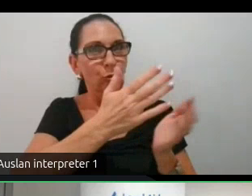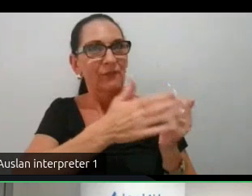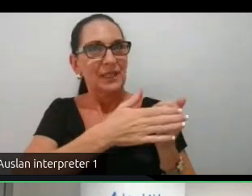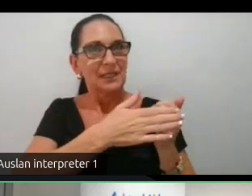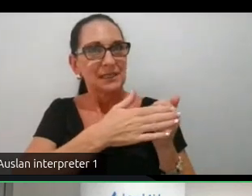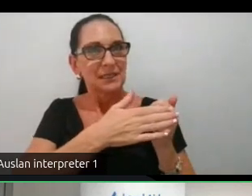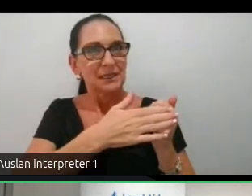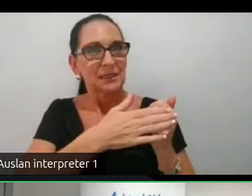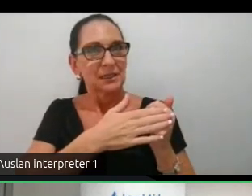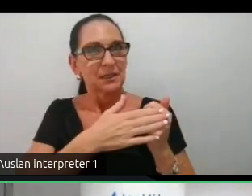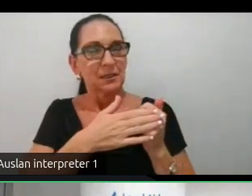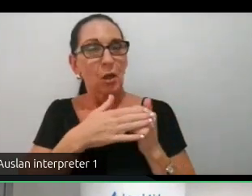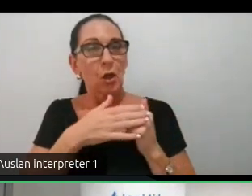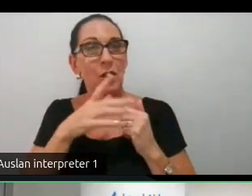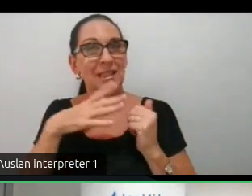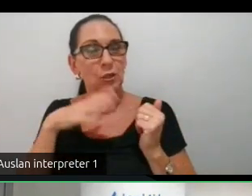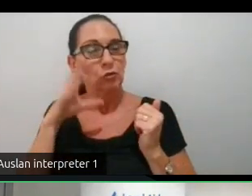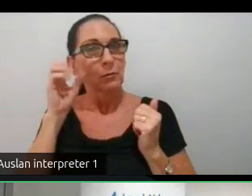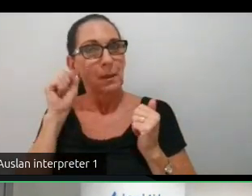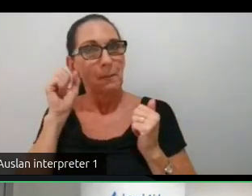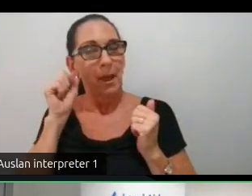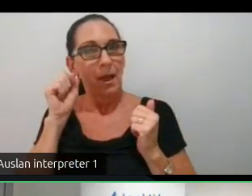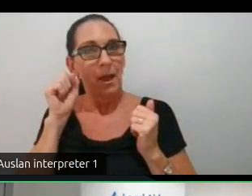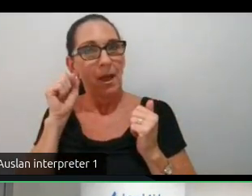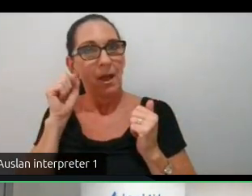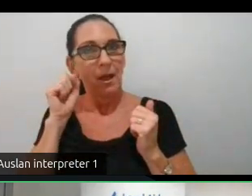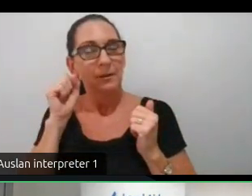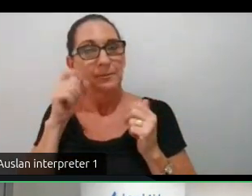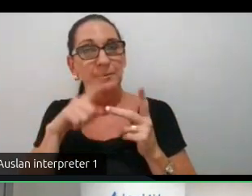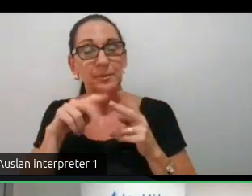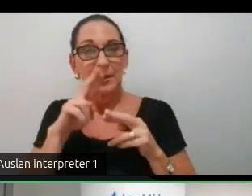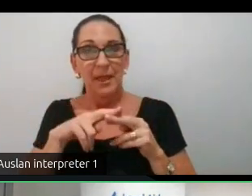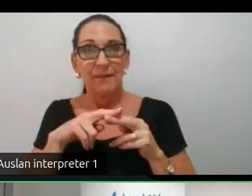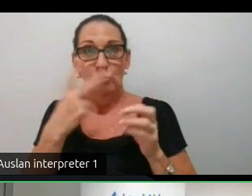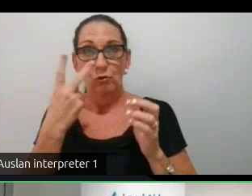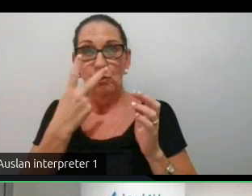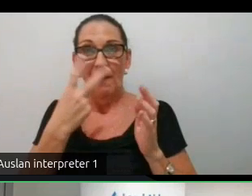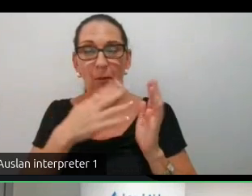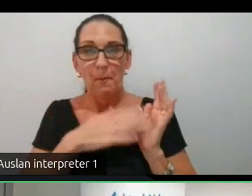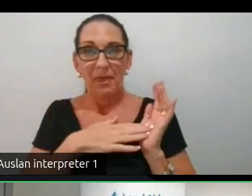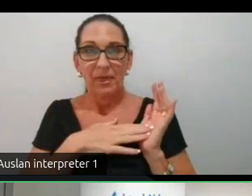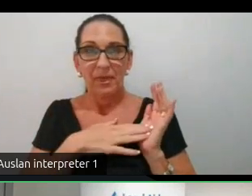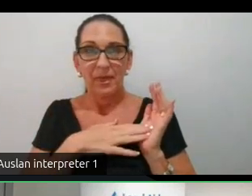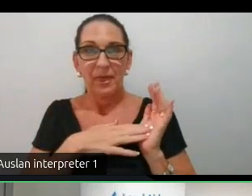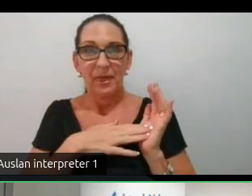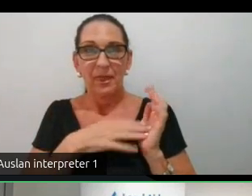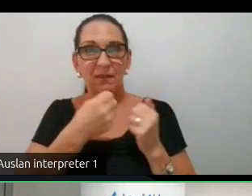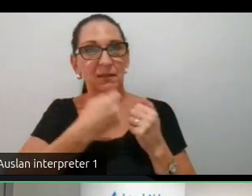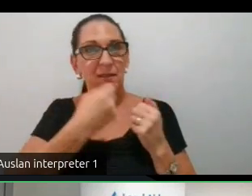fixed to get it fixed. If remembering too that if it takes you 12 months to start the work,